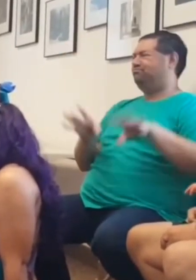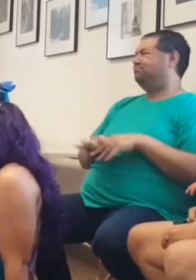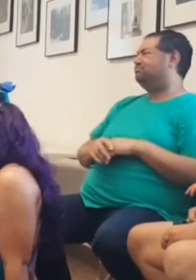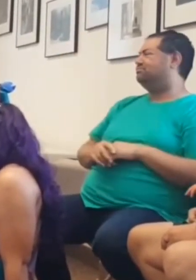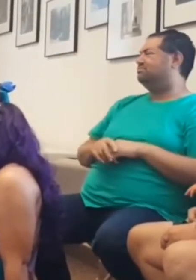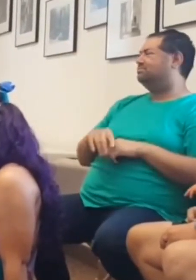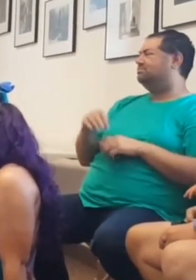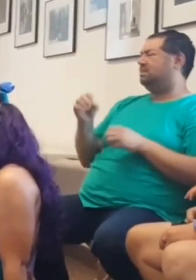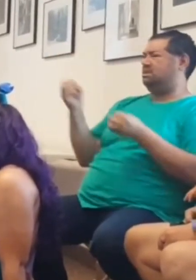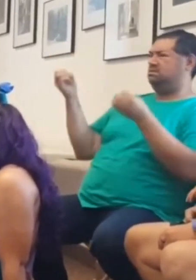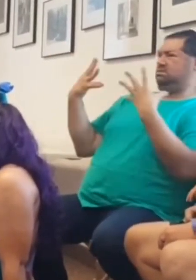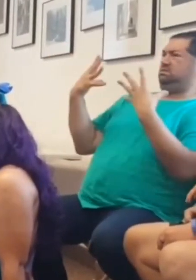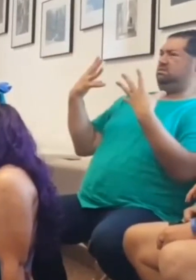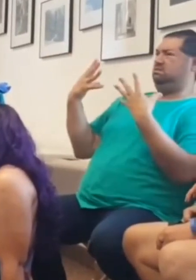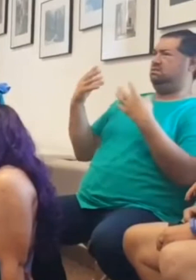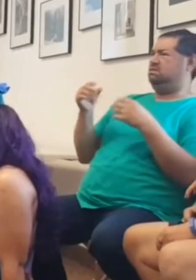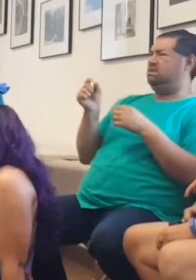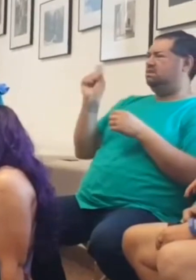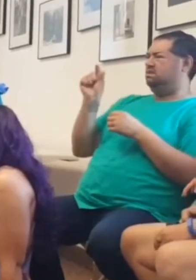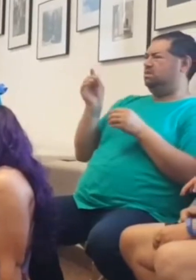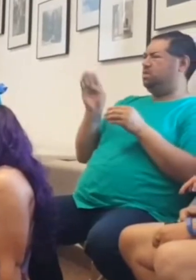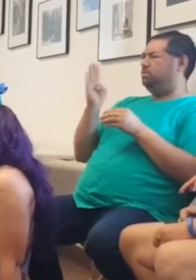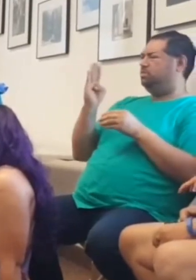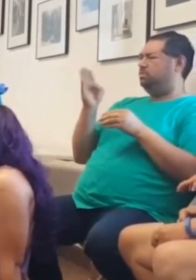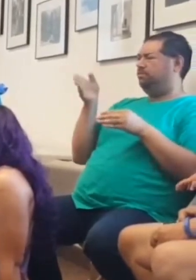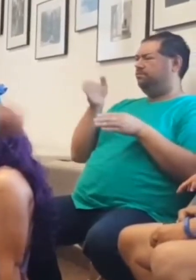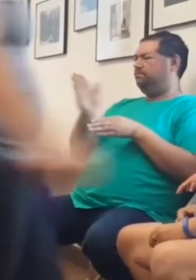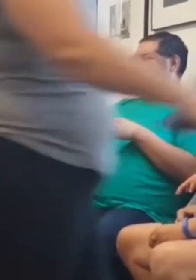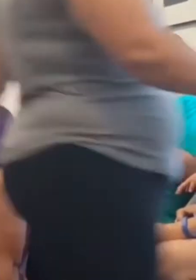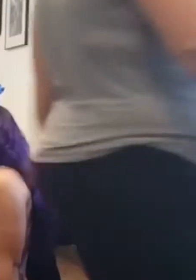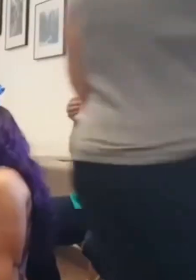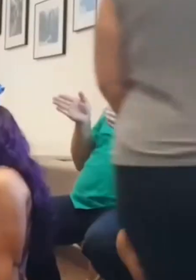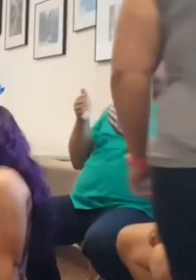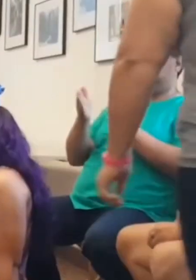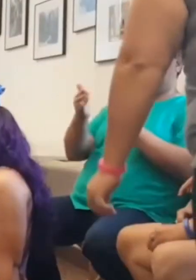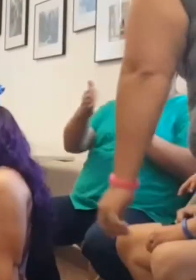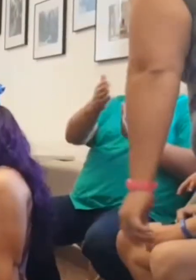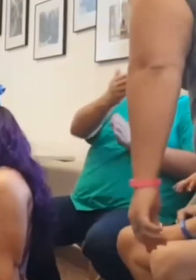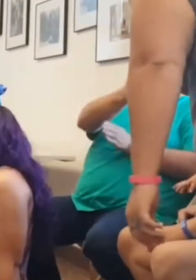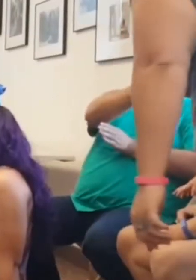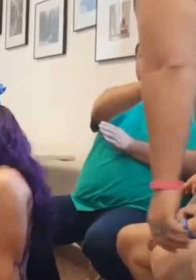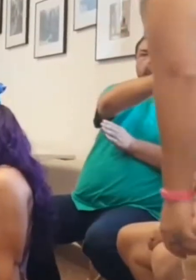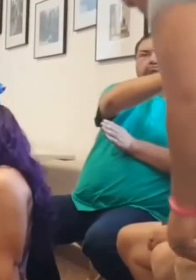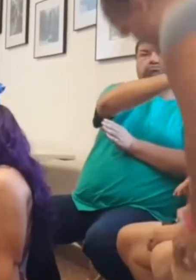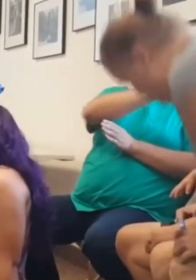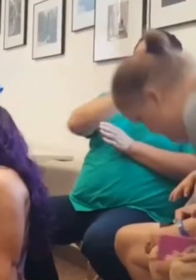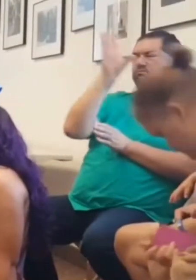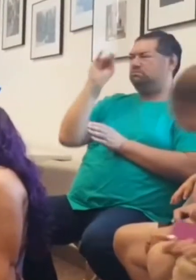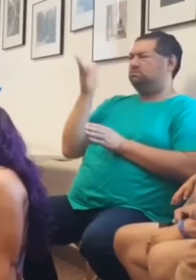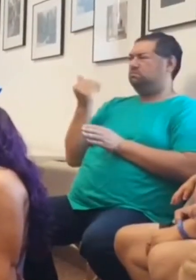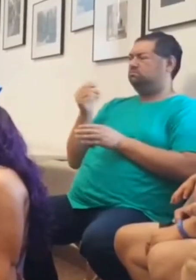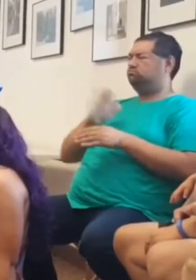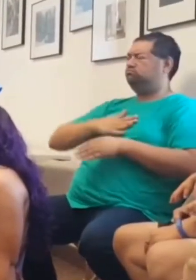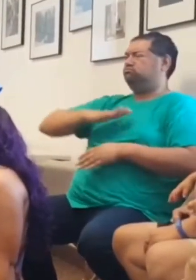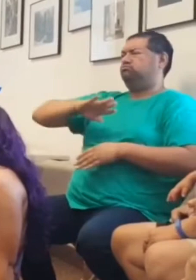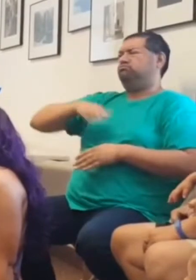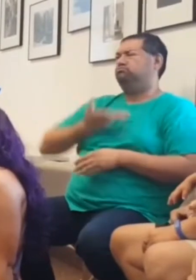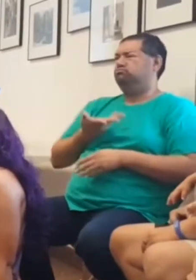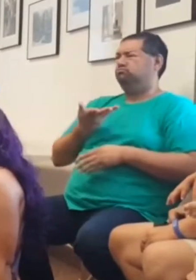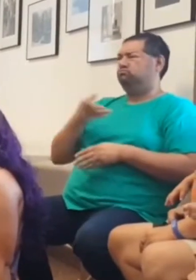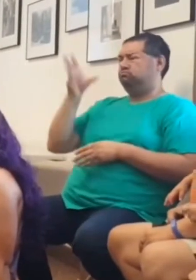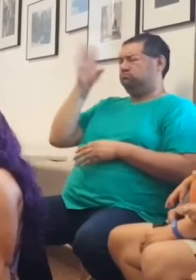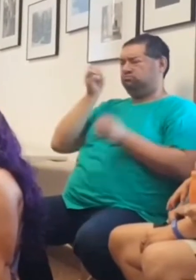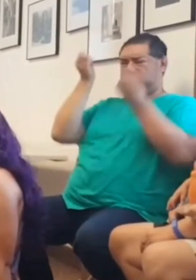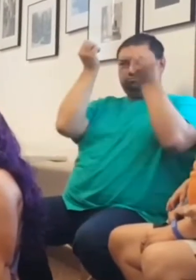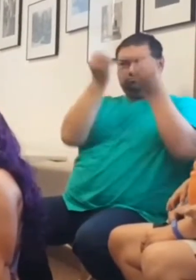Shocked, the little blue fish swam away. He was so upset, he told all his friends what had happened.